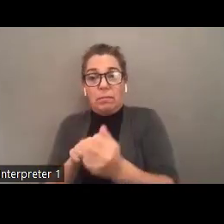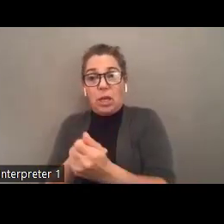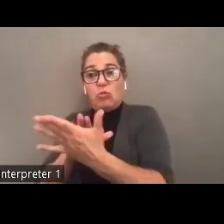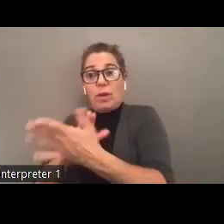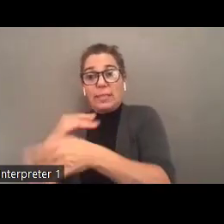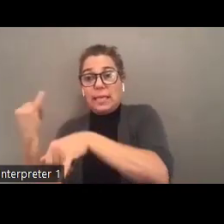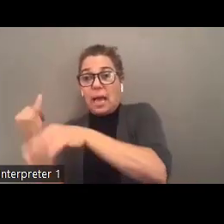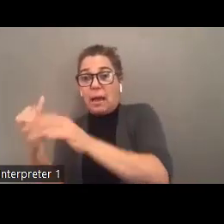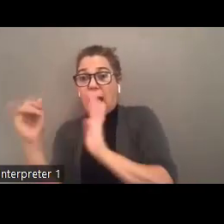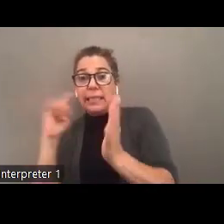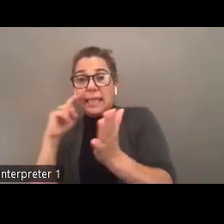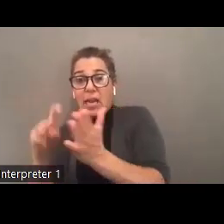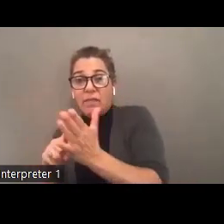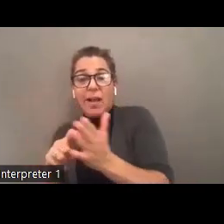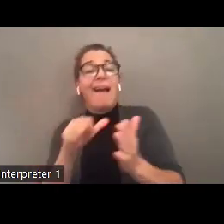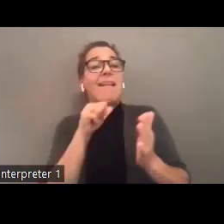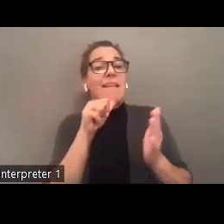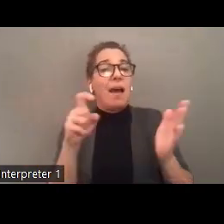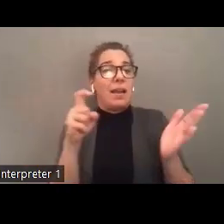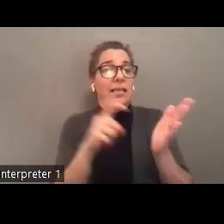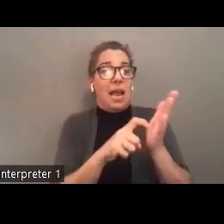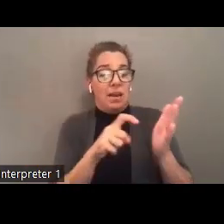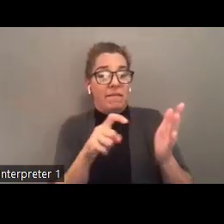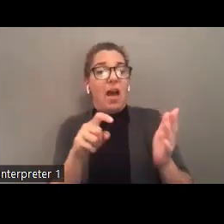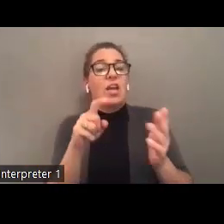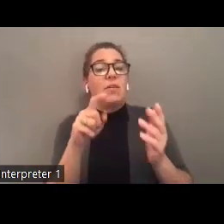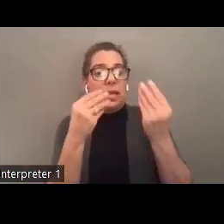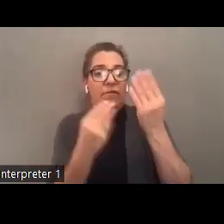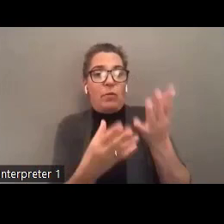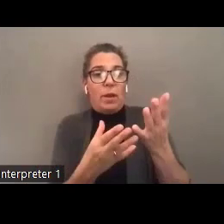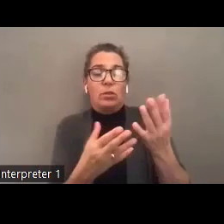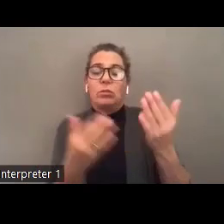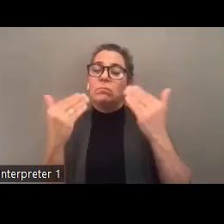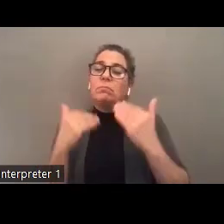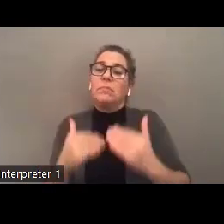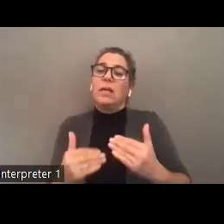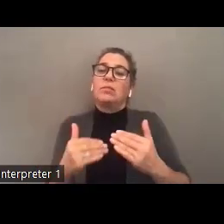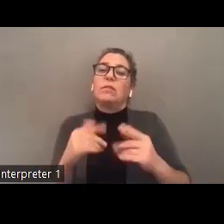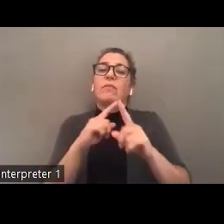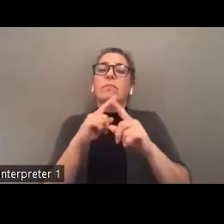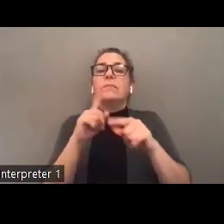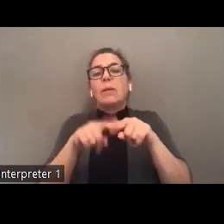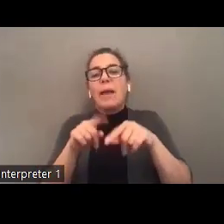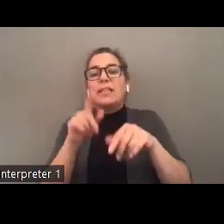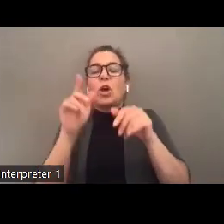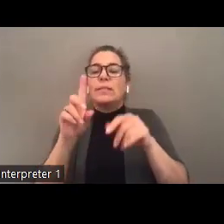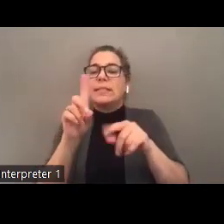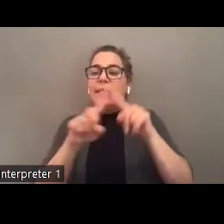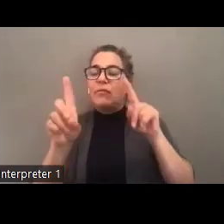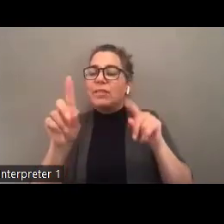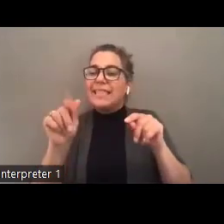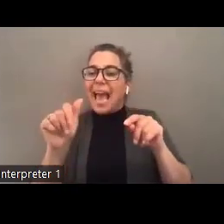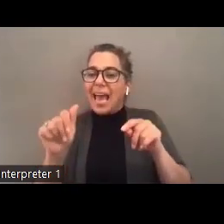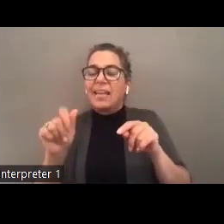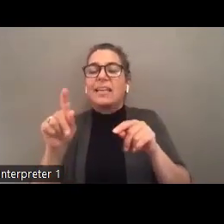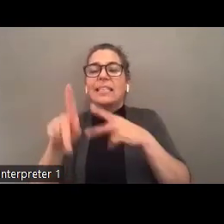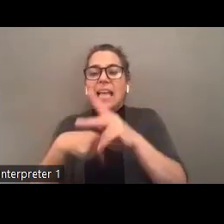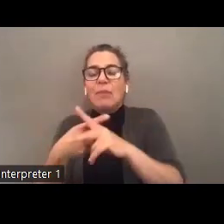and de-identified information. It's also meant to be considered for different data types and data that may have been collected in different settings.